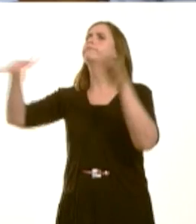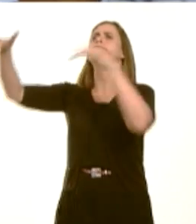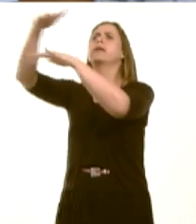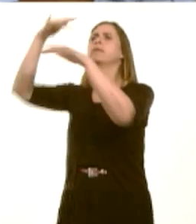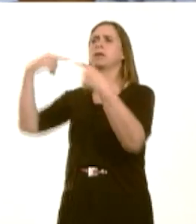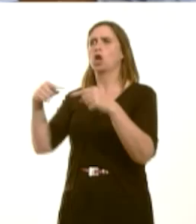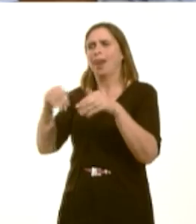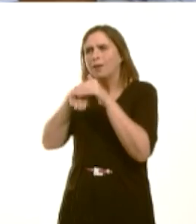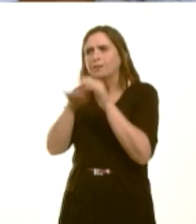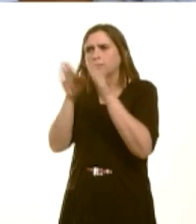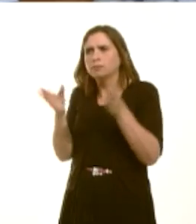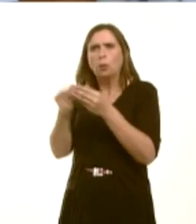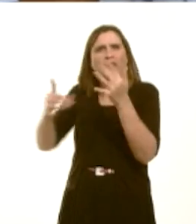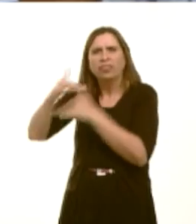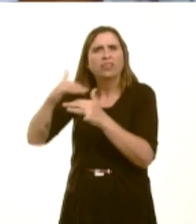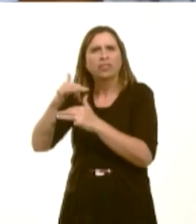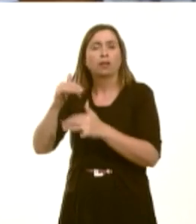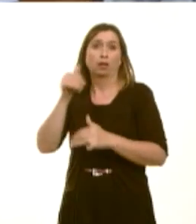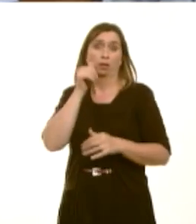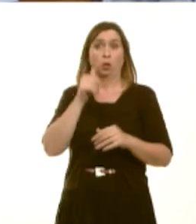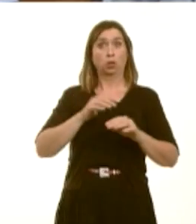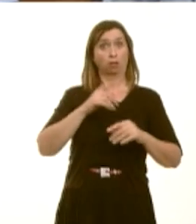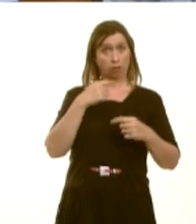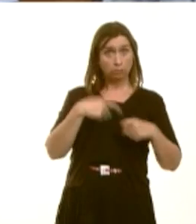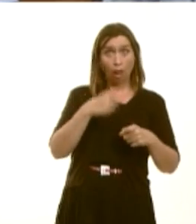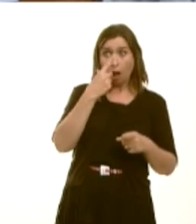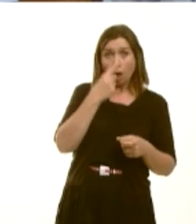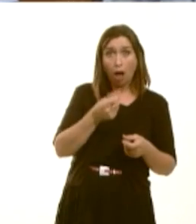for some, particularly children, because I understand that it is still legal to sell